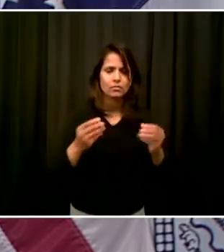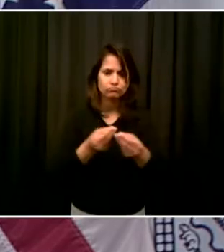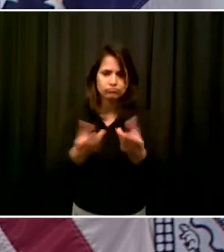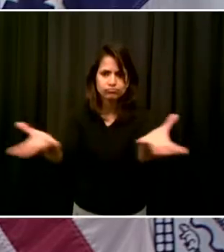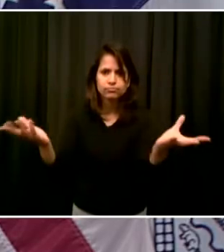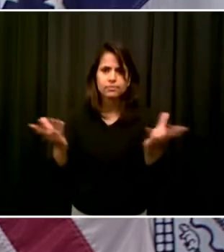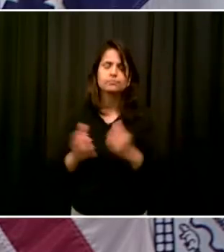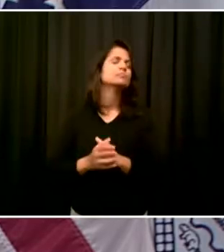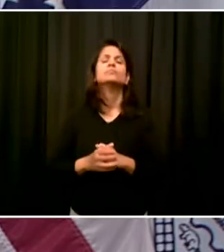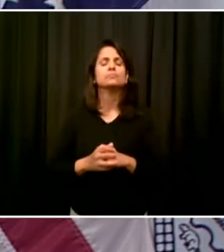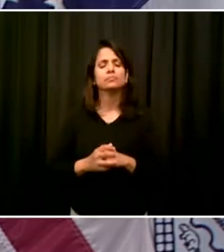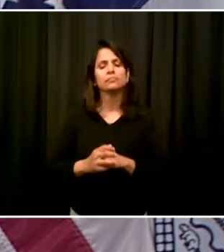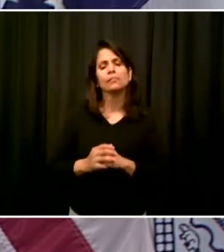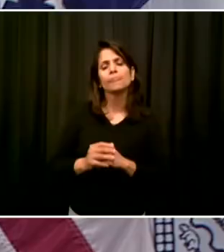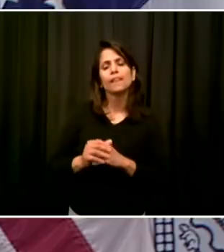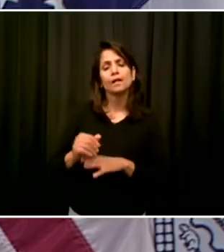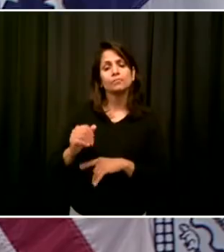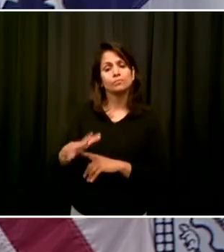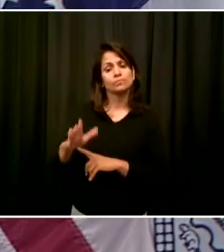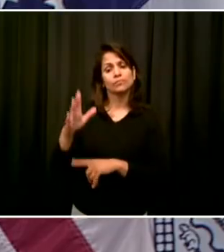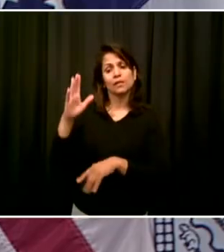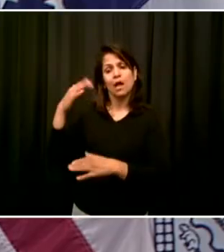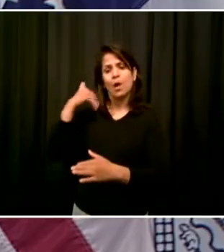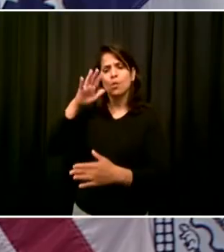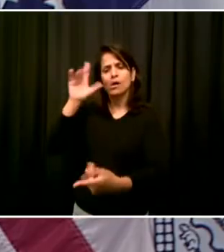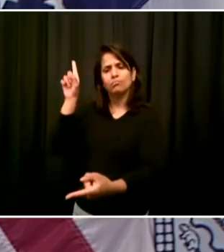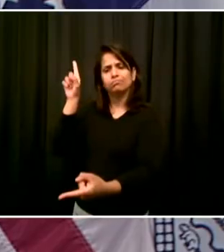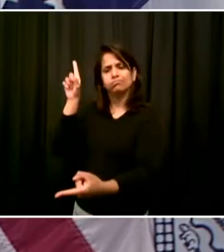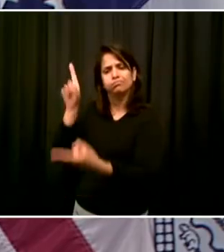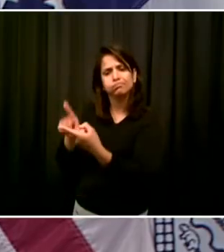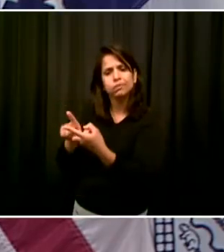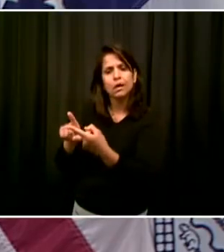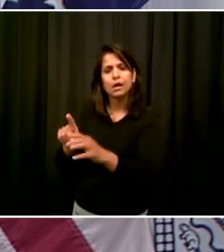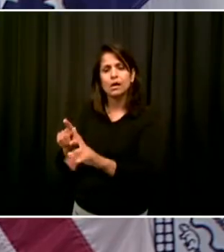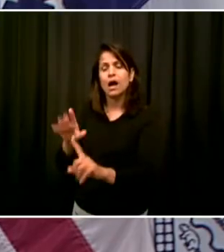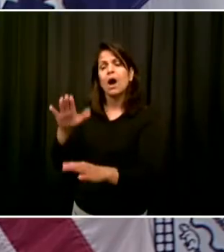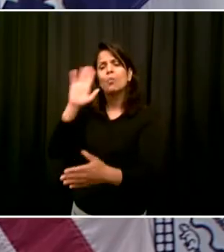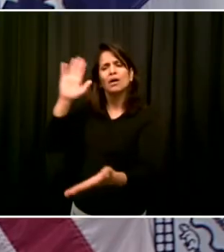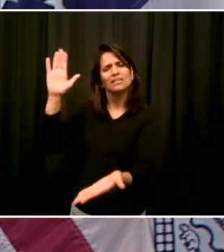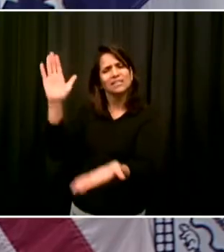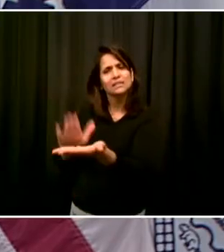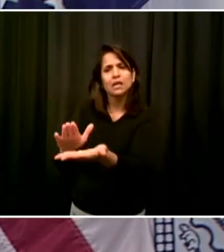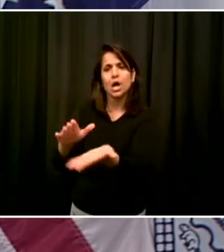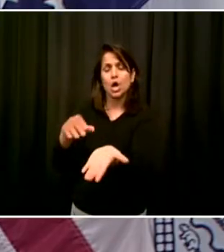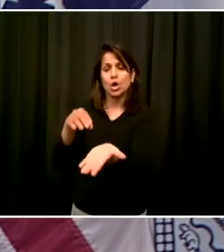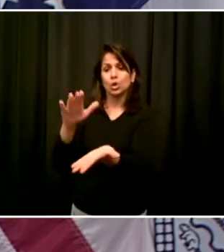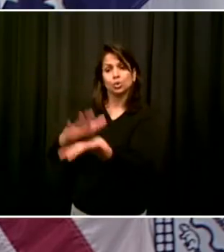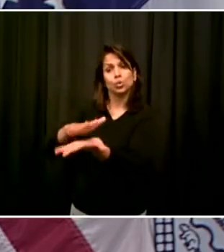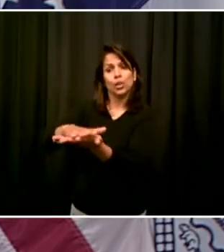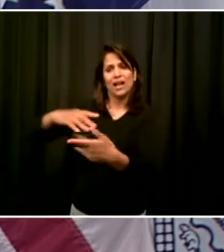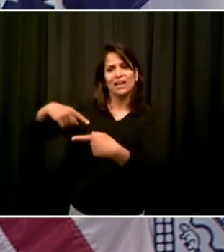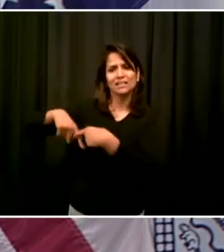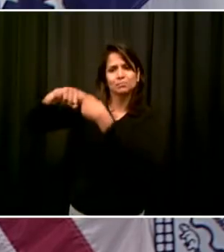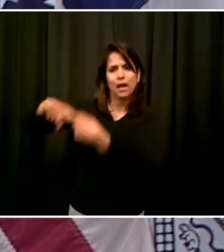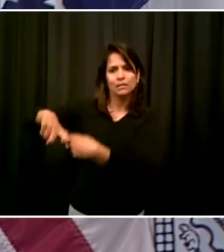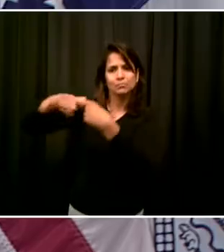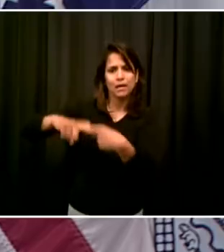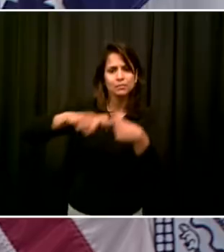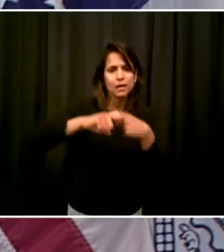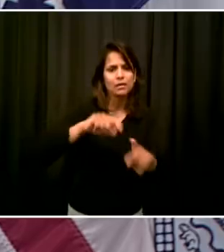YOUNG PEOPLE.